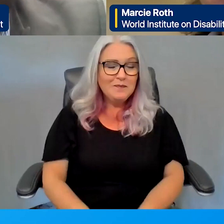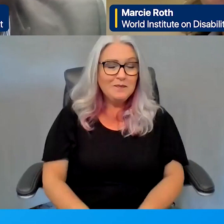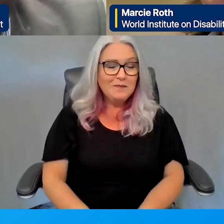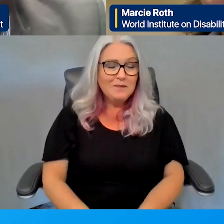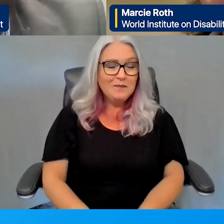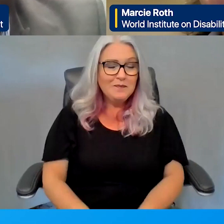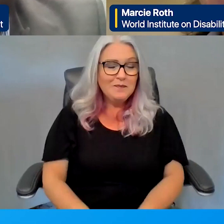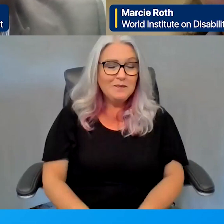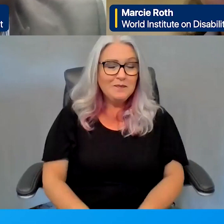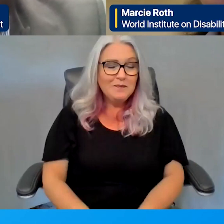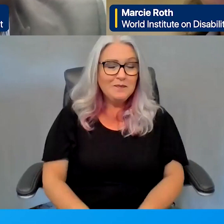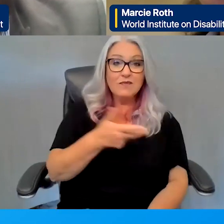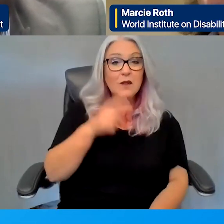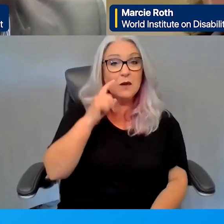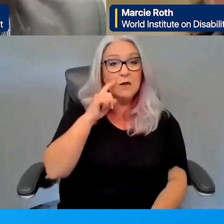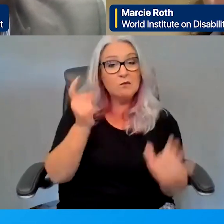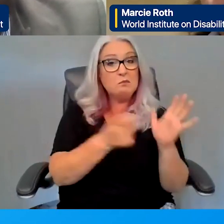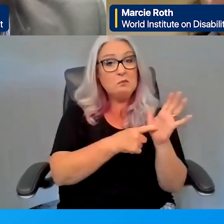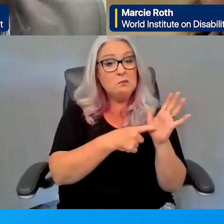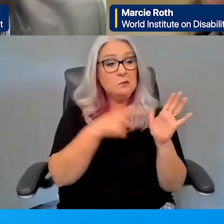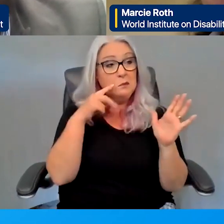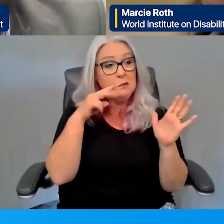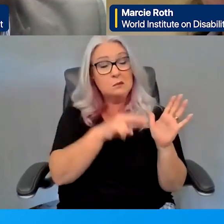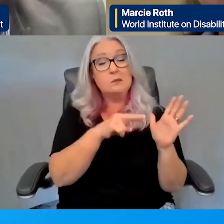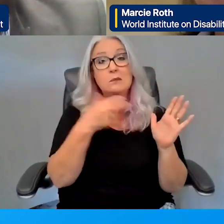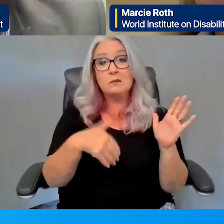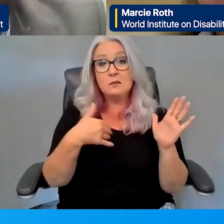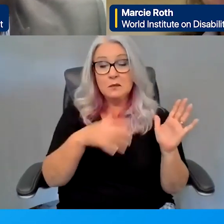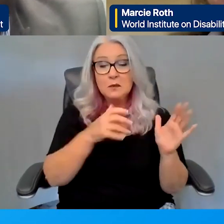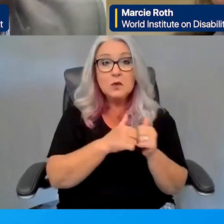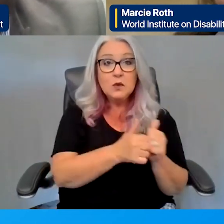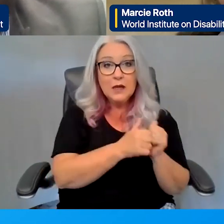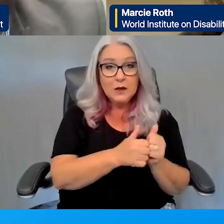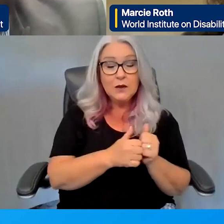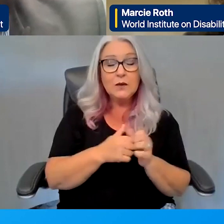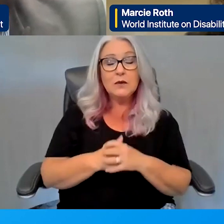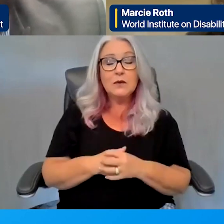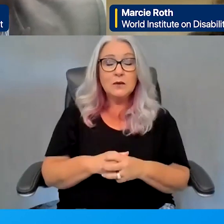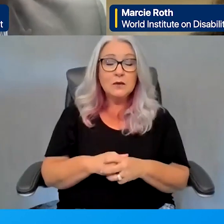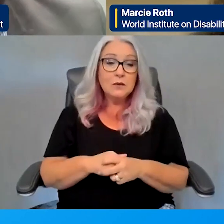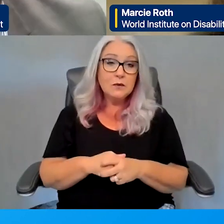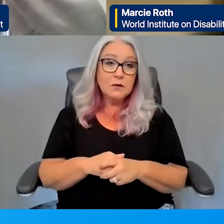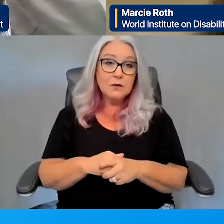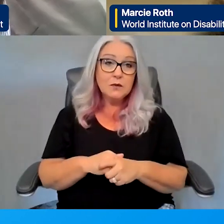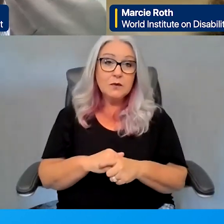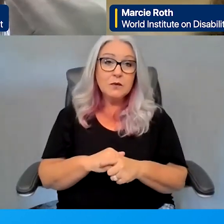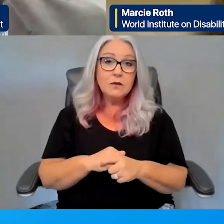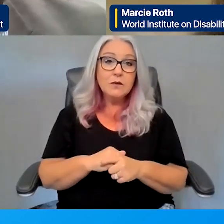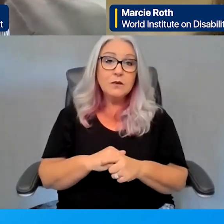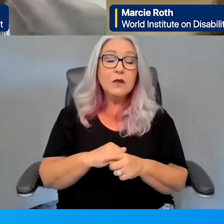together. We have been we were